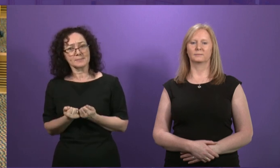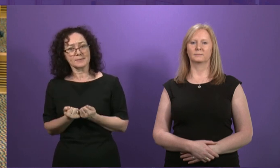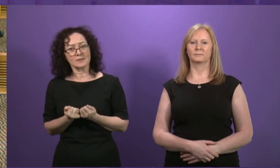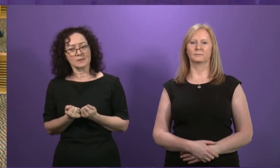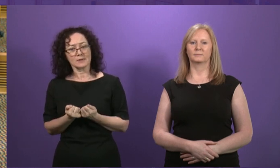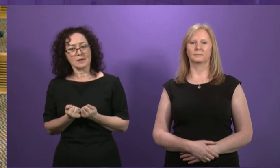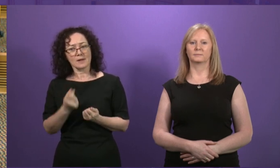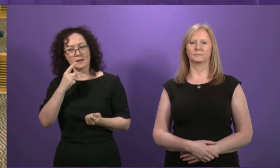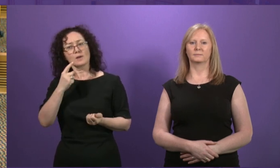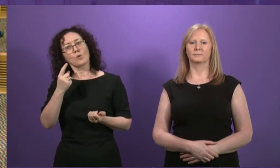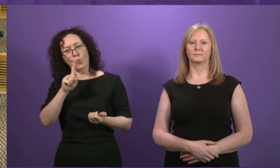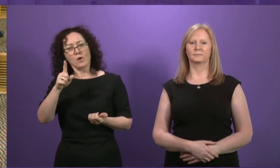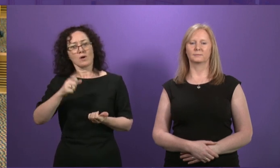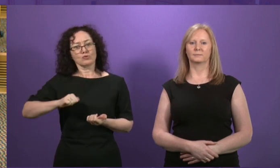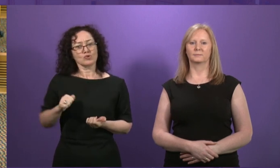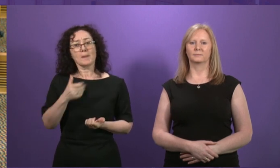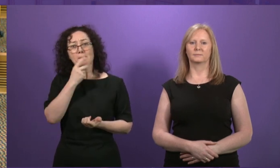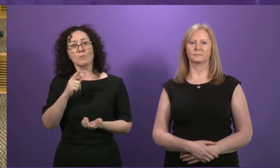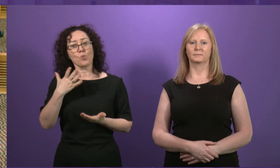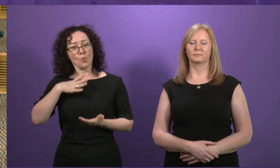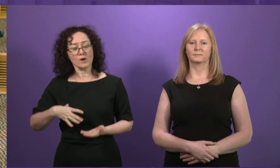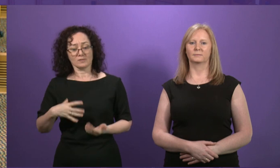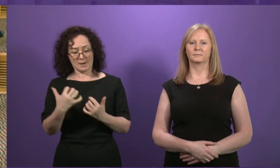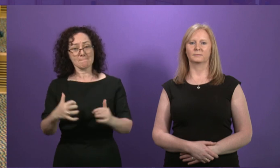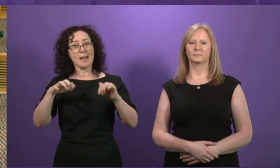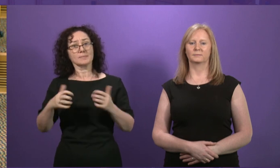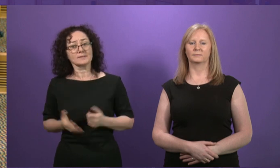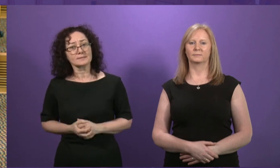two elections and which was endorsed by this Parliament.